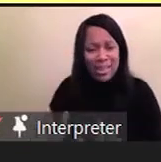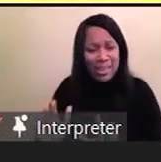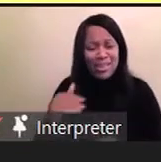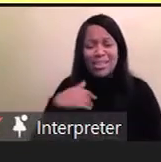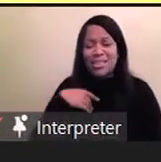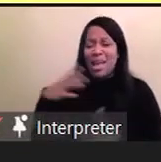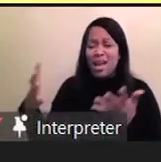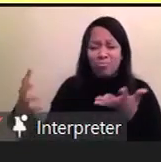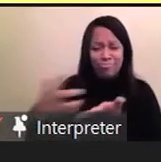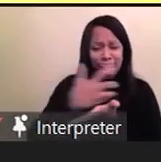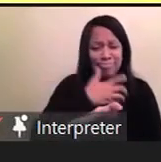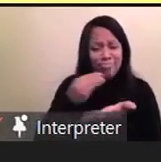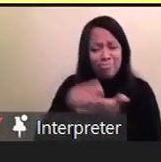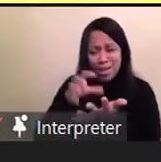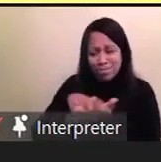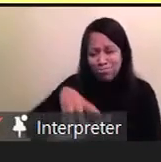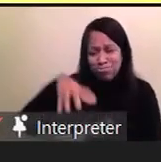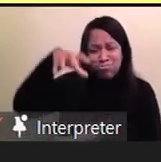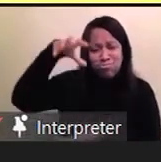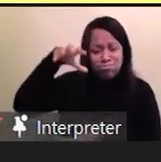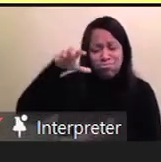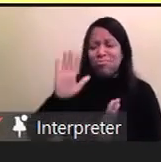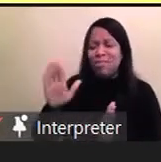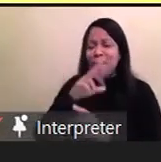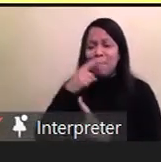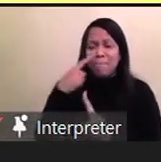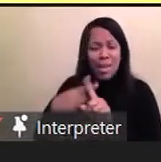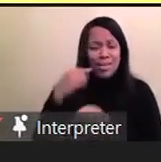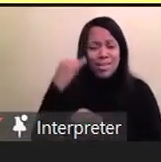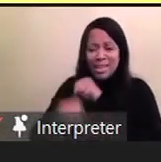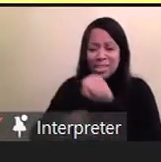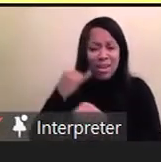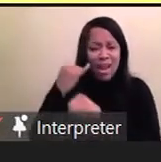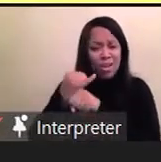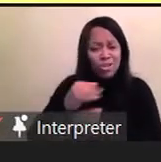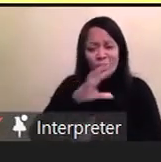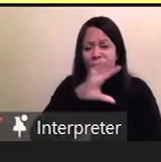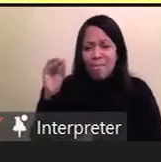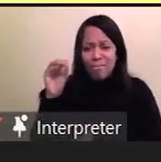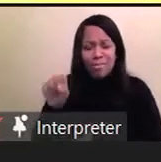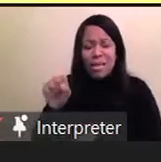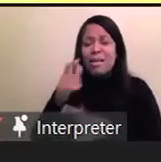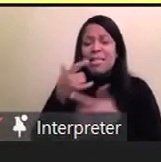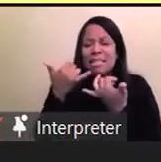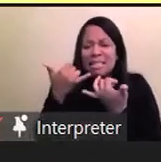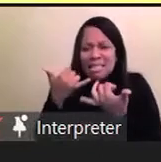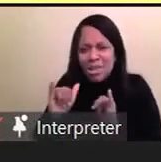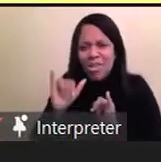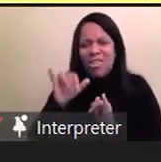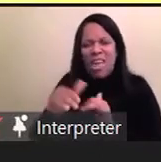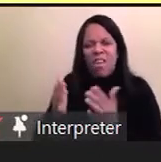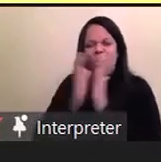it had and obviously an international company, it was unreasonable and an undue hardship